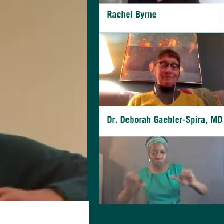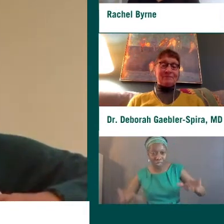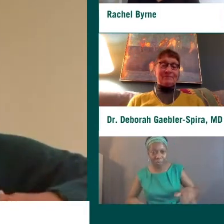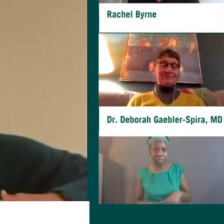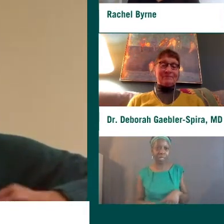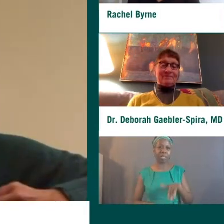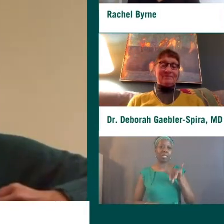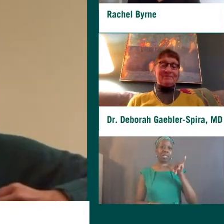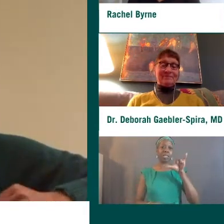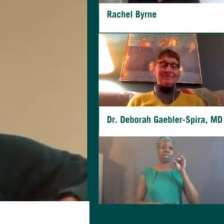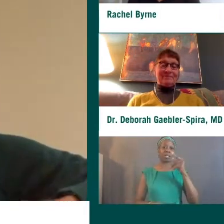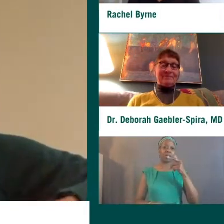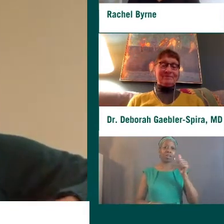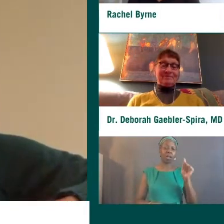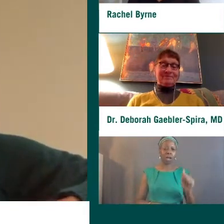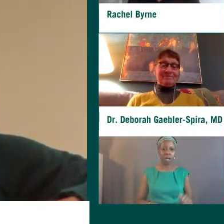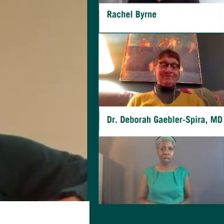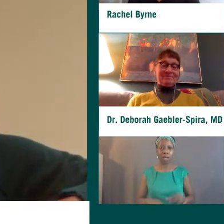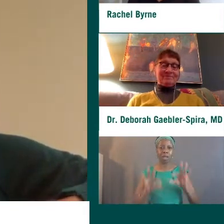We do running together as a family.